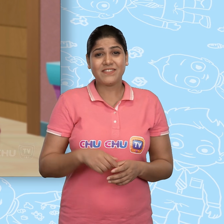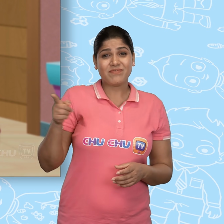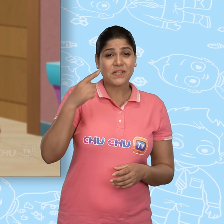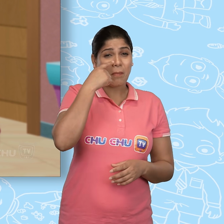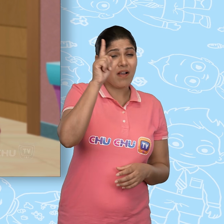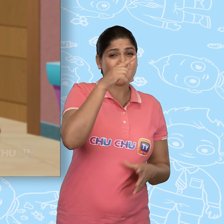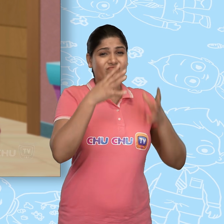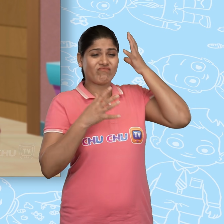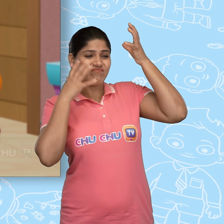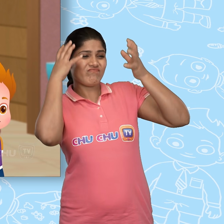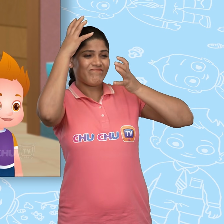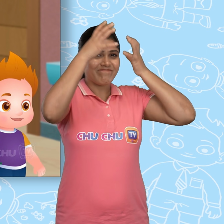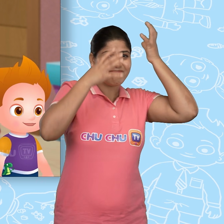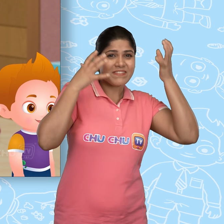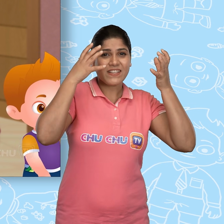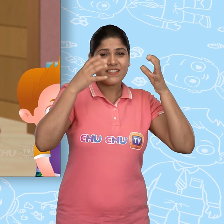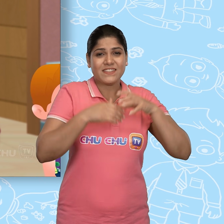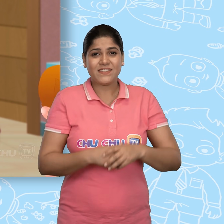ChaCha's mother worried about him